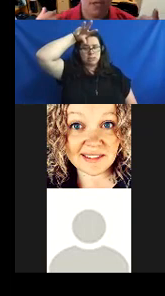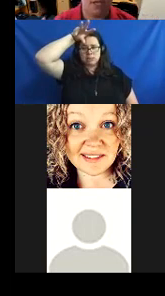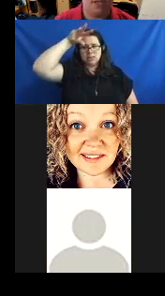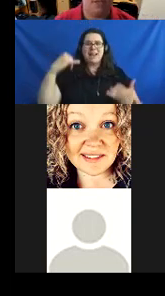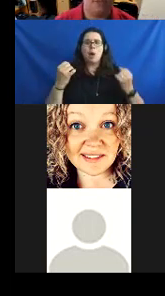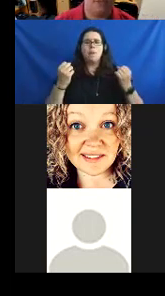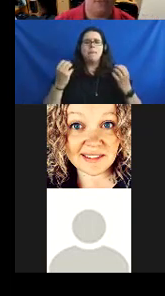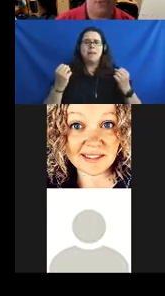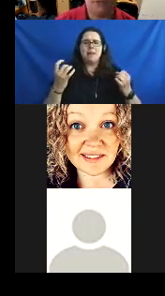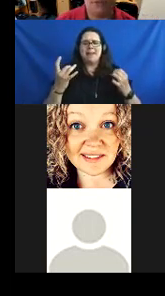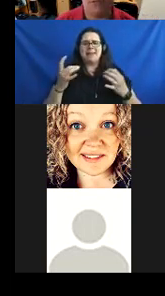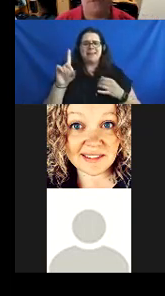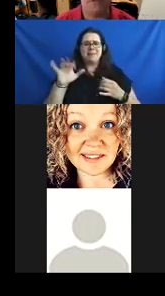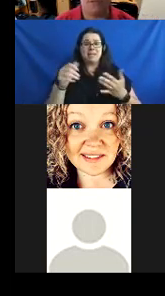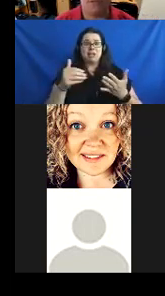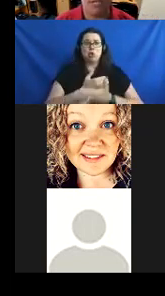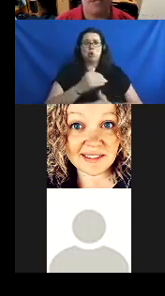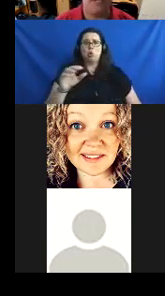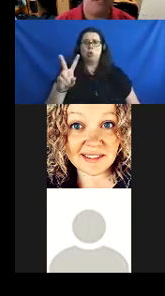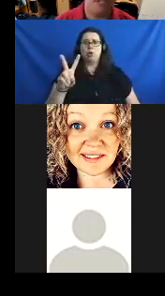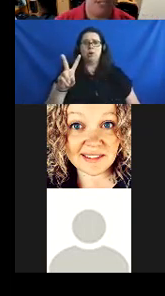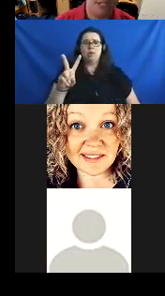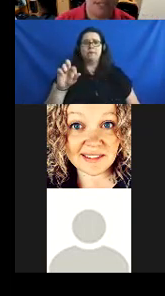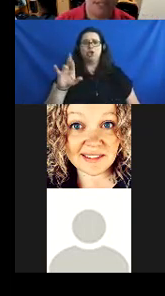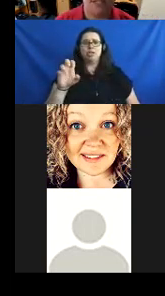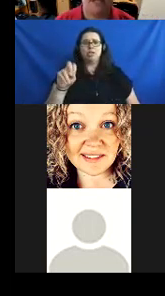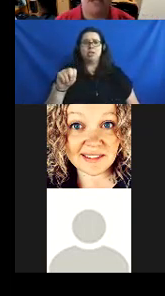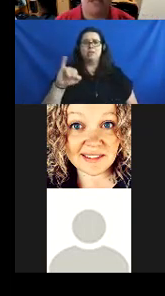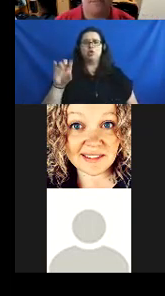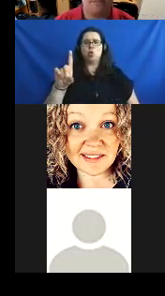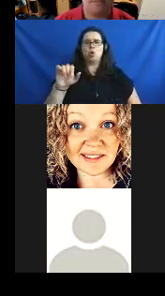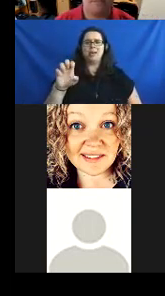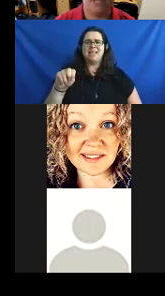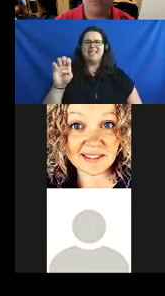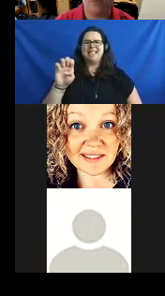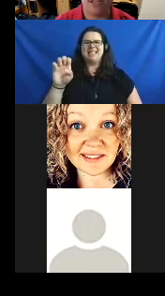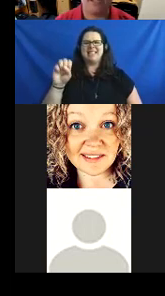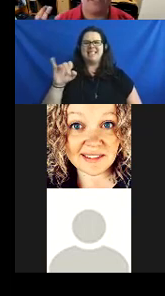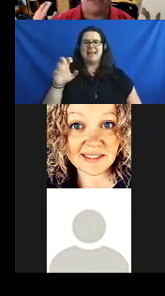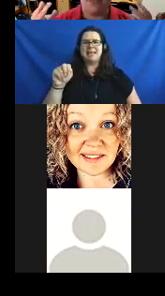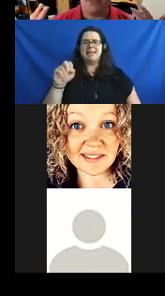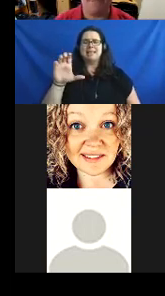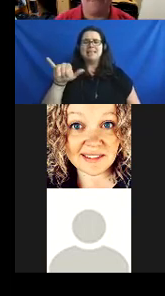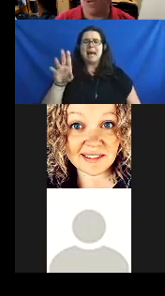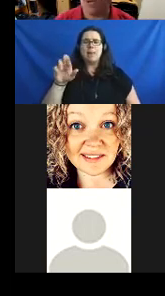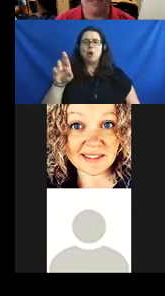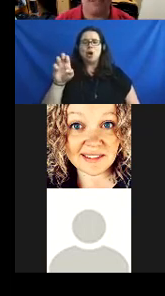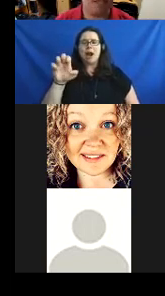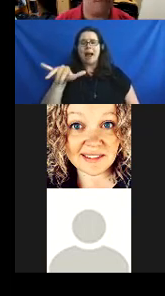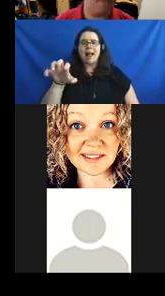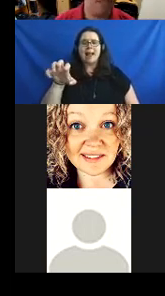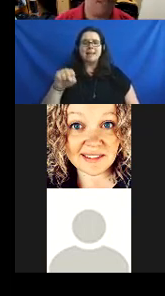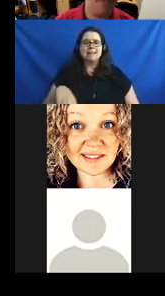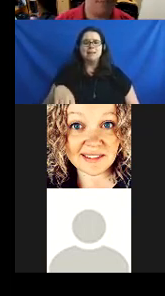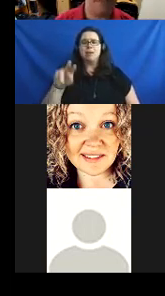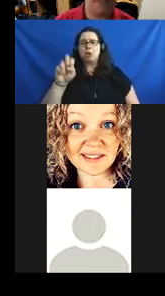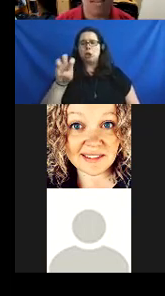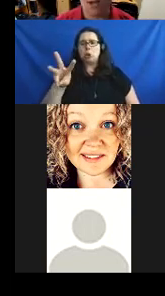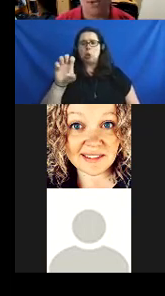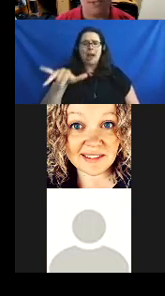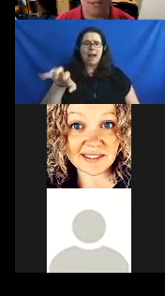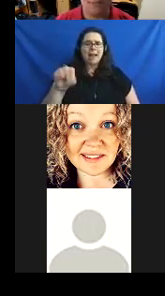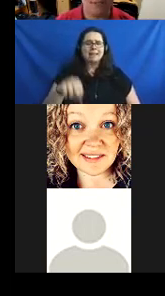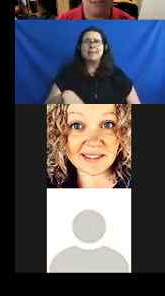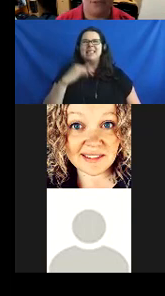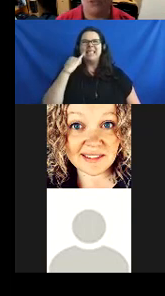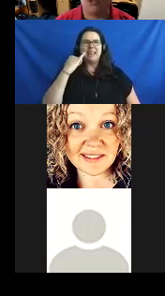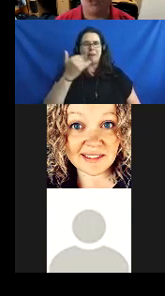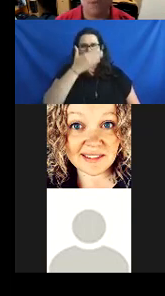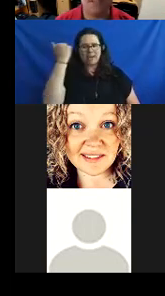THERE IS A NEW VERSION OF THE JORDAN NEW EYES, AND THIS IS